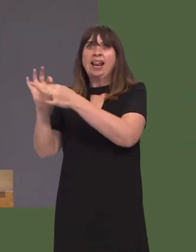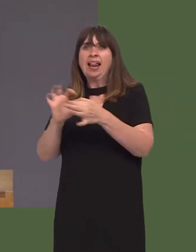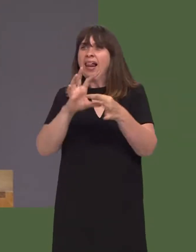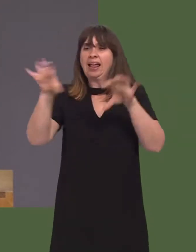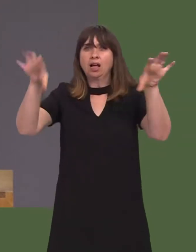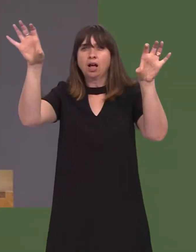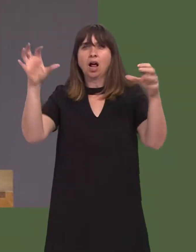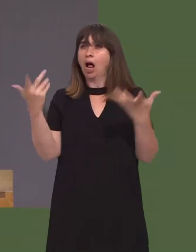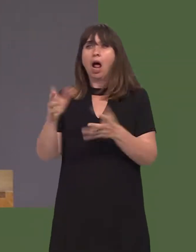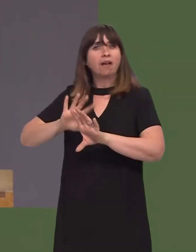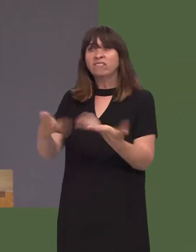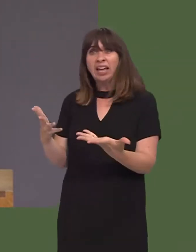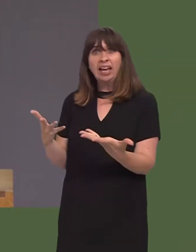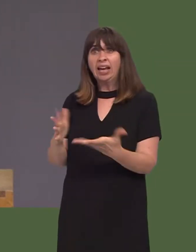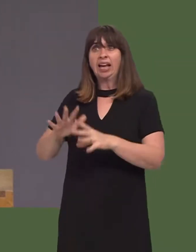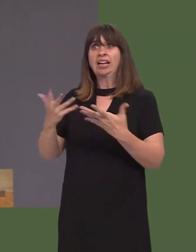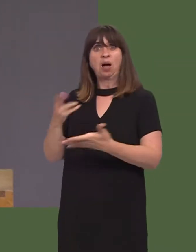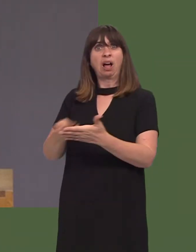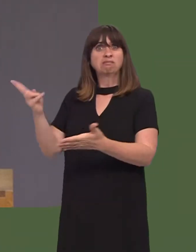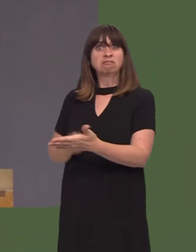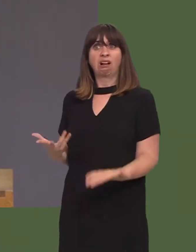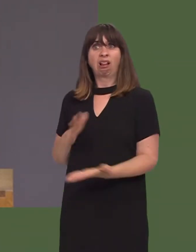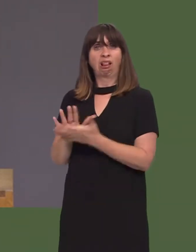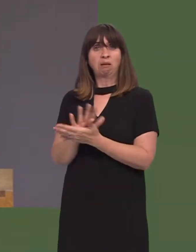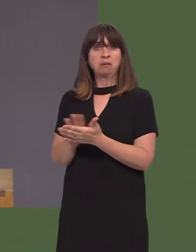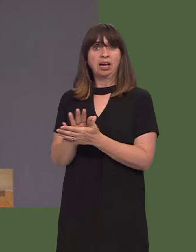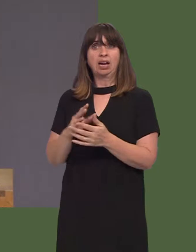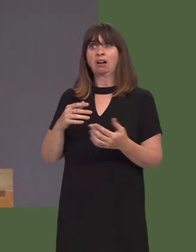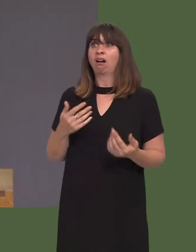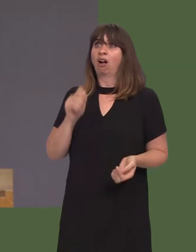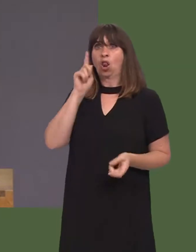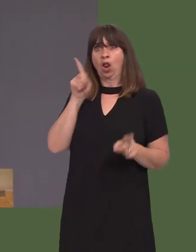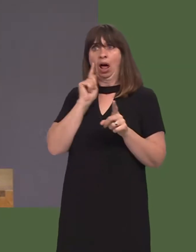that, there is little prospect that this will be any more successful than the Ebbw Vale